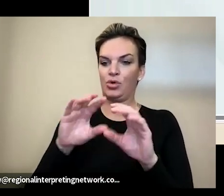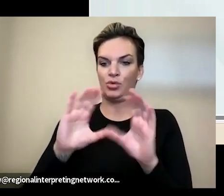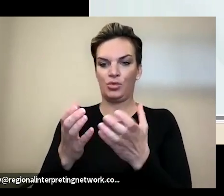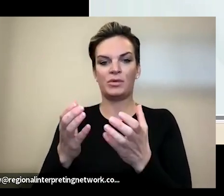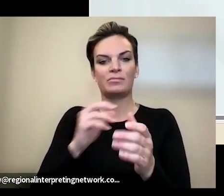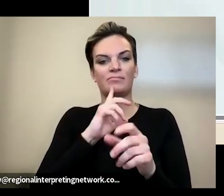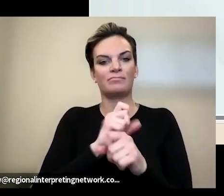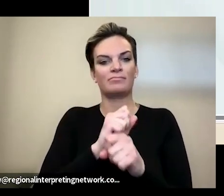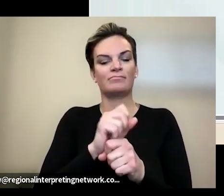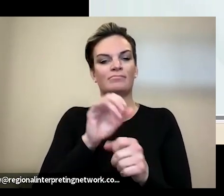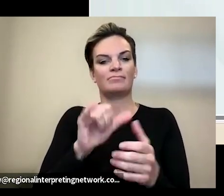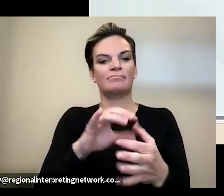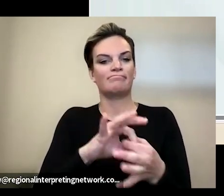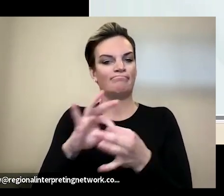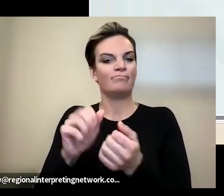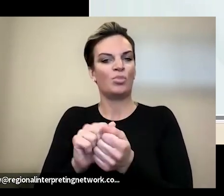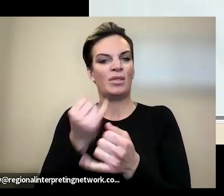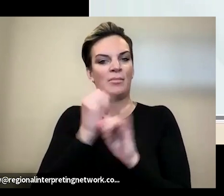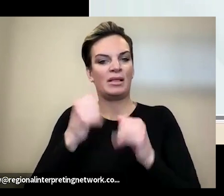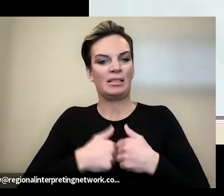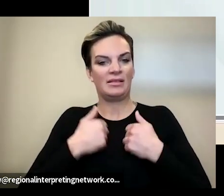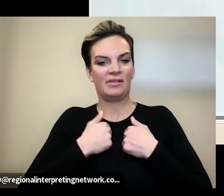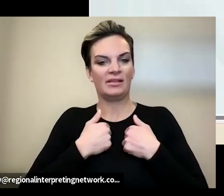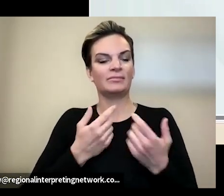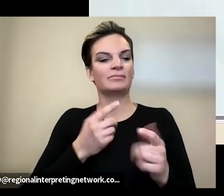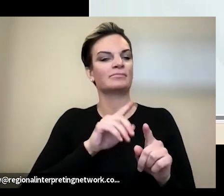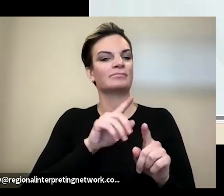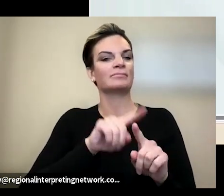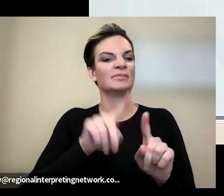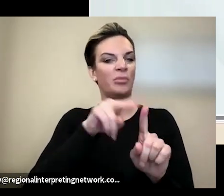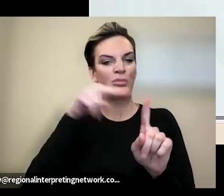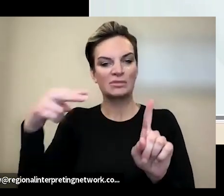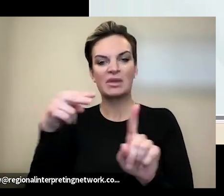movement. There's always different perspectives. There's a saying once you've seen one brain